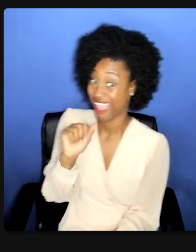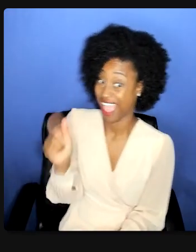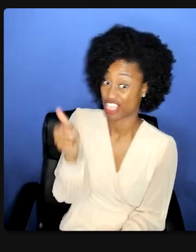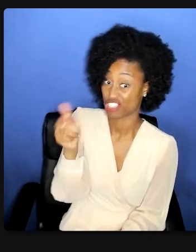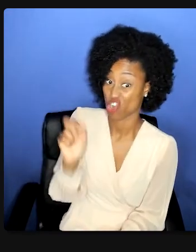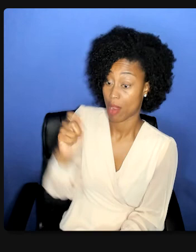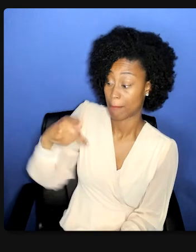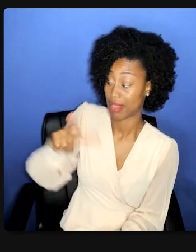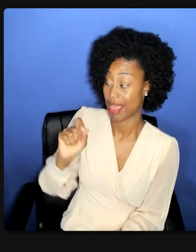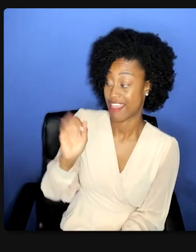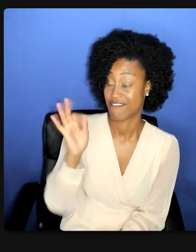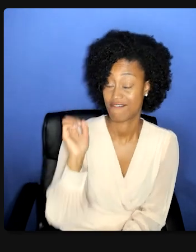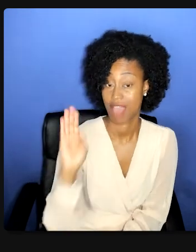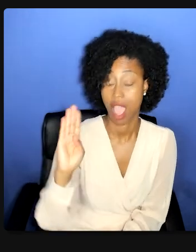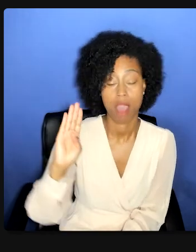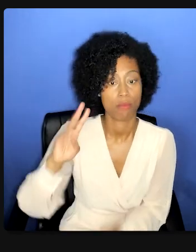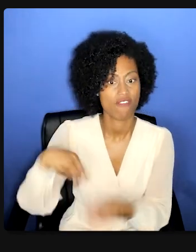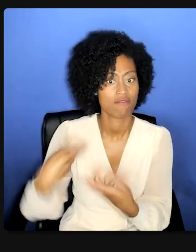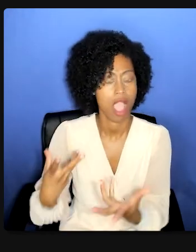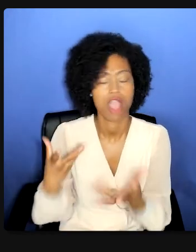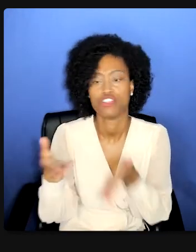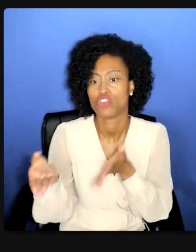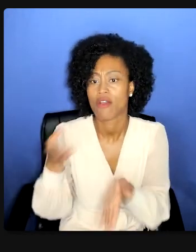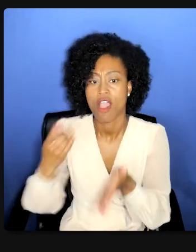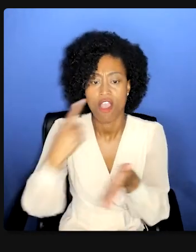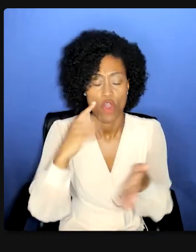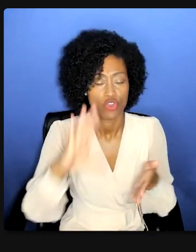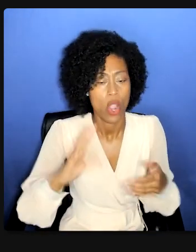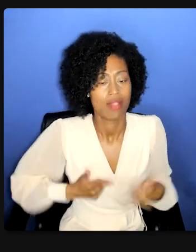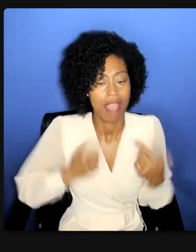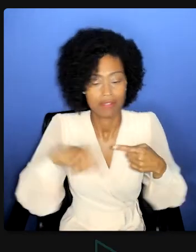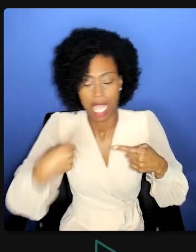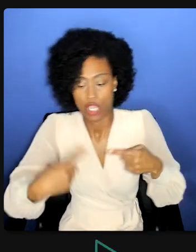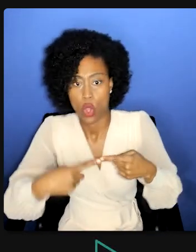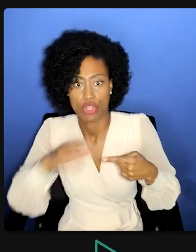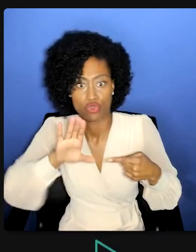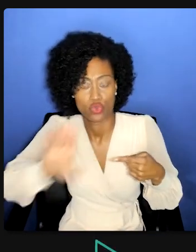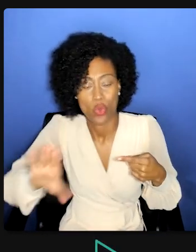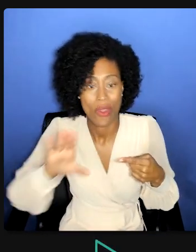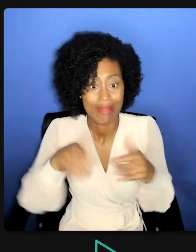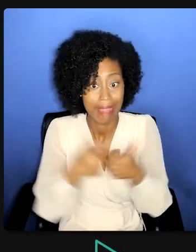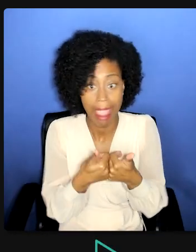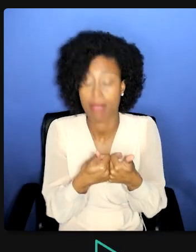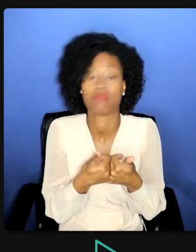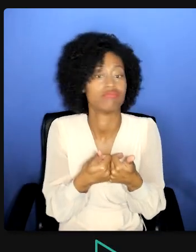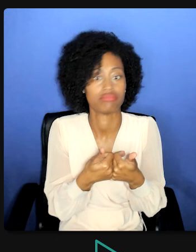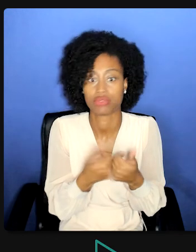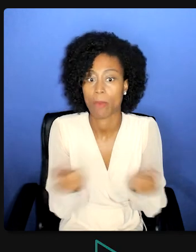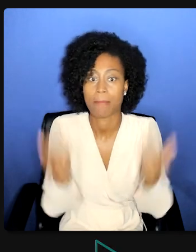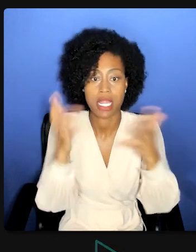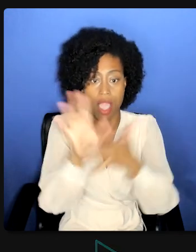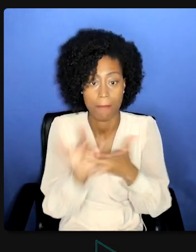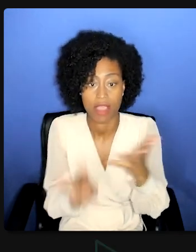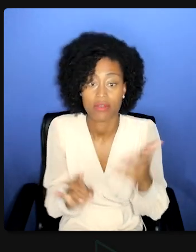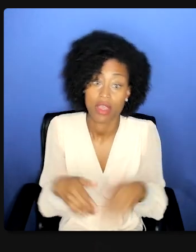Azure PlayFab provides services for the entire life cycle of your game. We provide services for virtual currency,